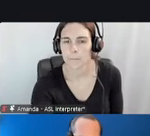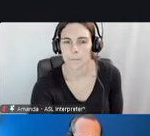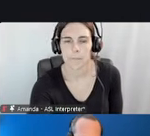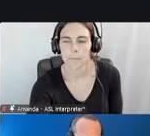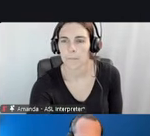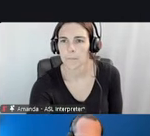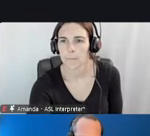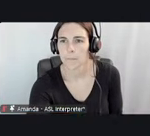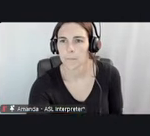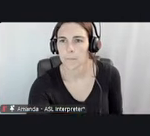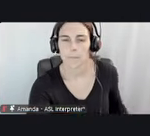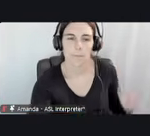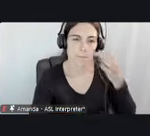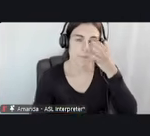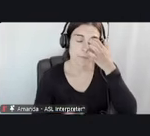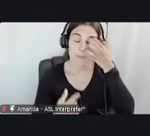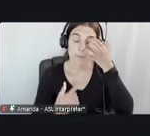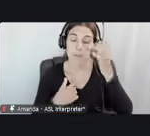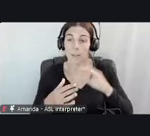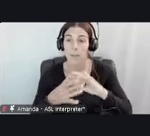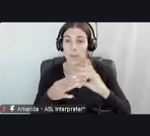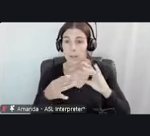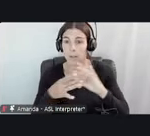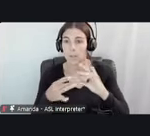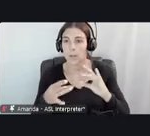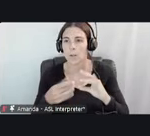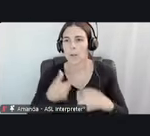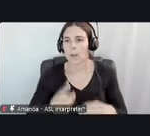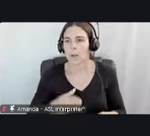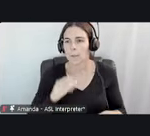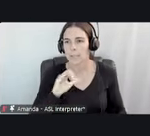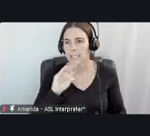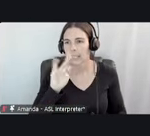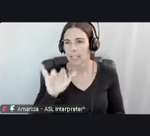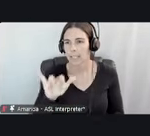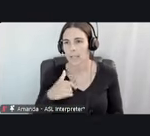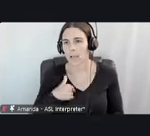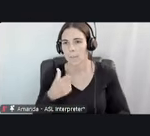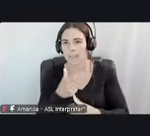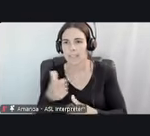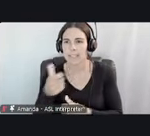So, as I mentioned, I'm Cindy Ellers and I'll be the NC Roots Hub executive director for a